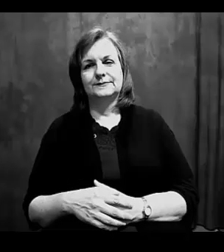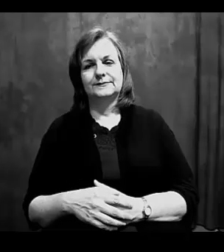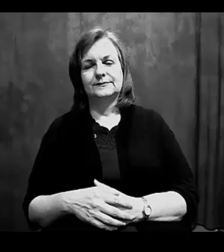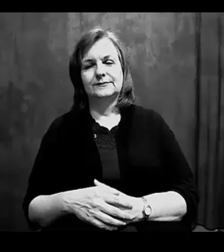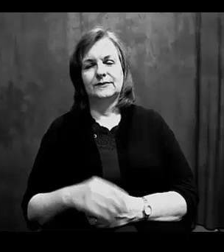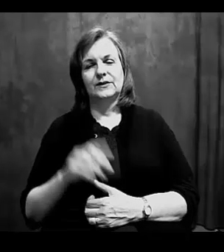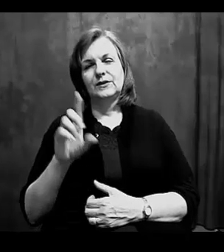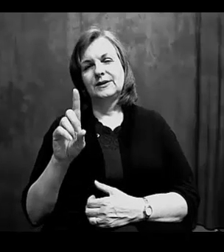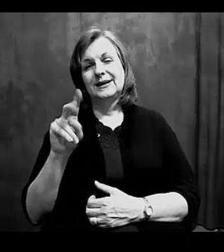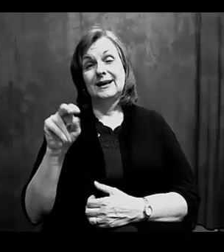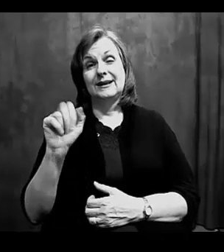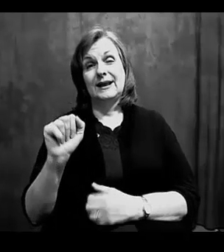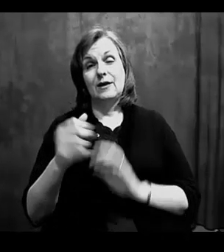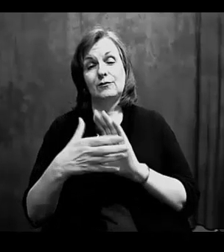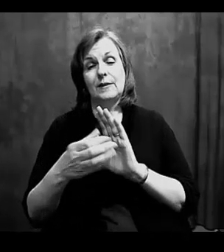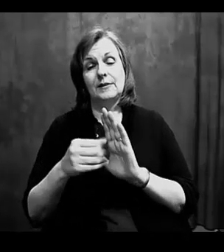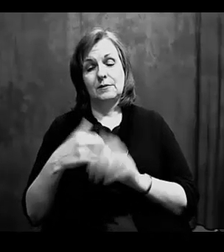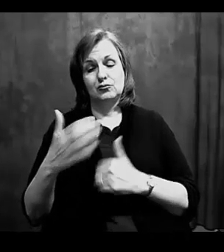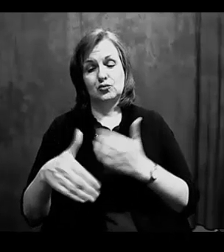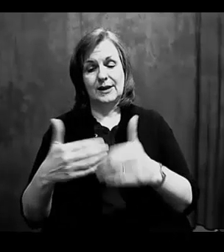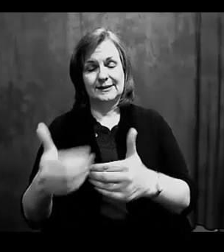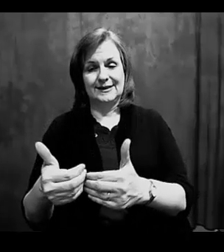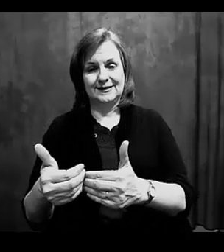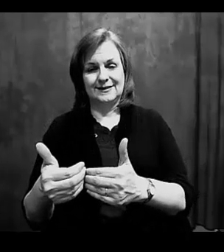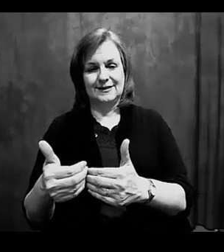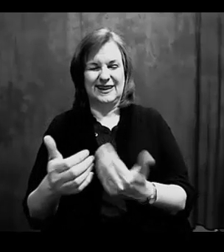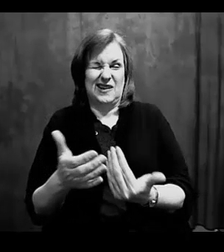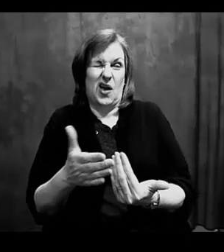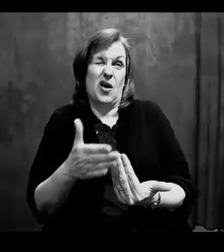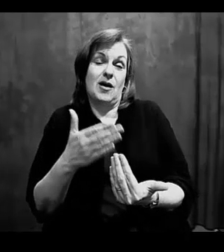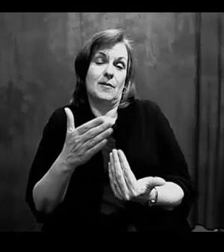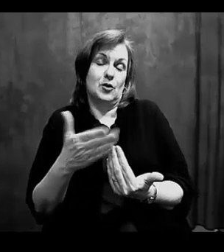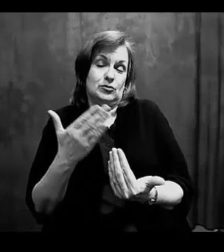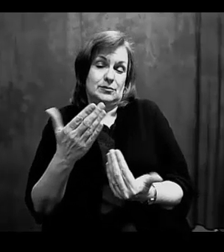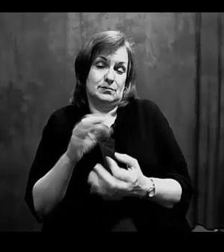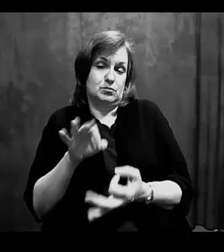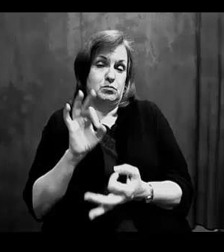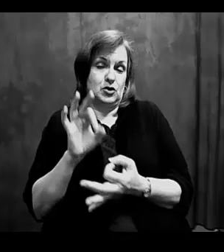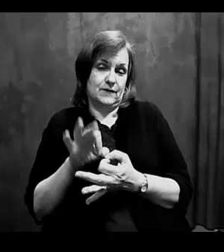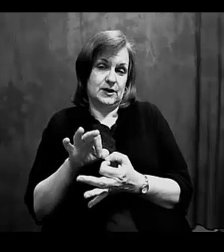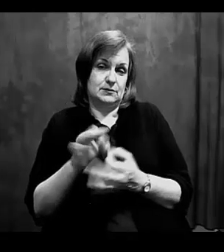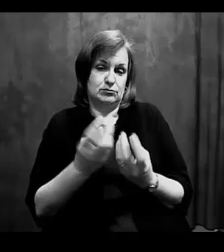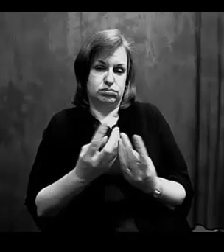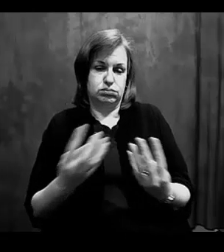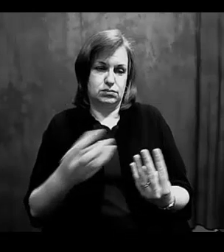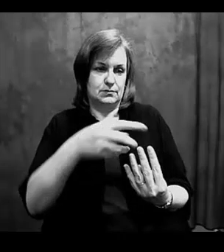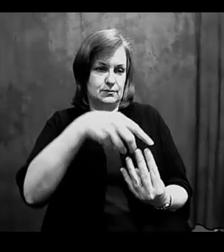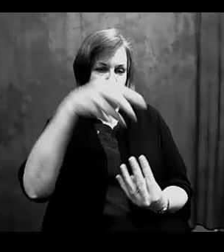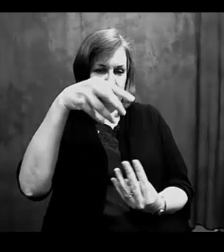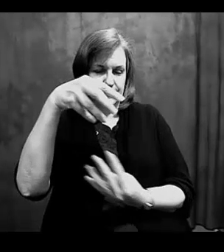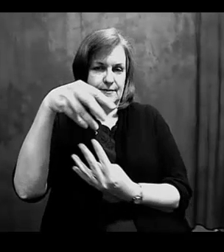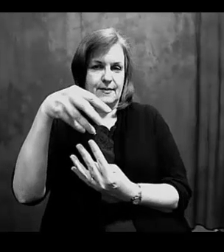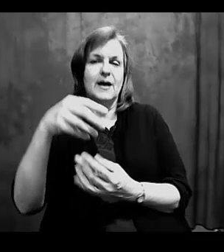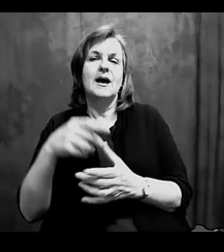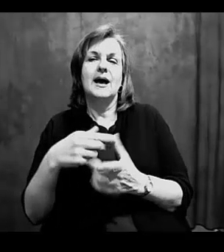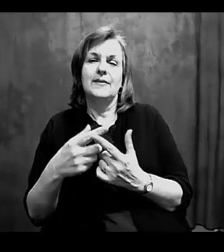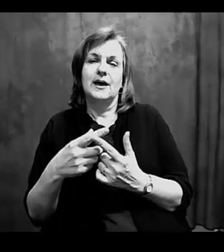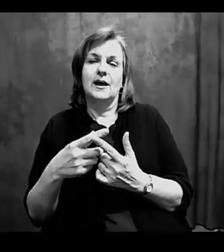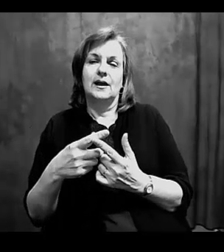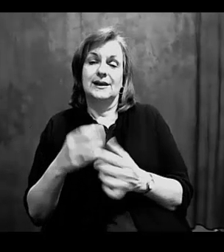so when we look at the DNA replication process it's going to be near perfect